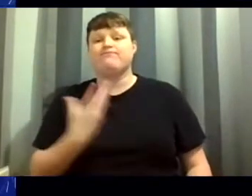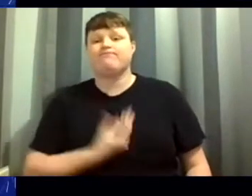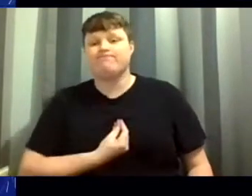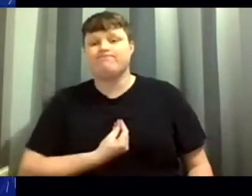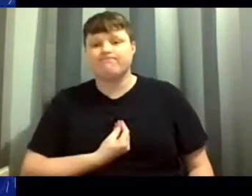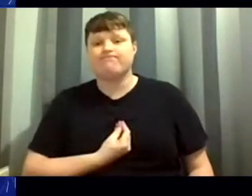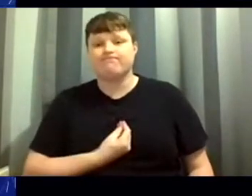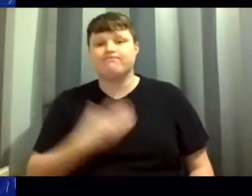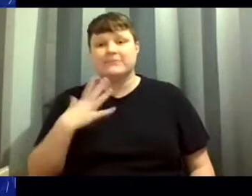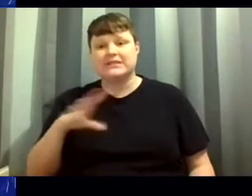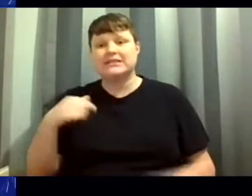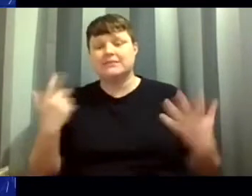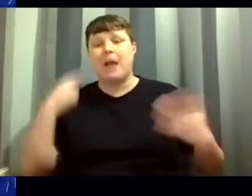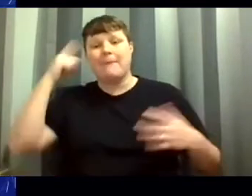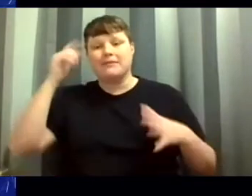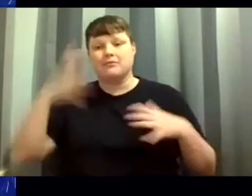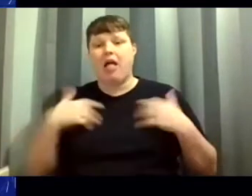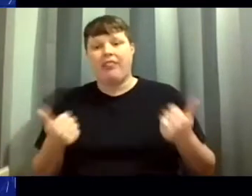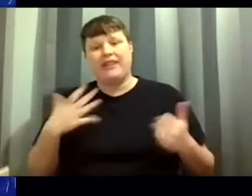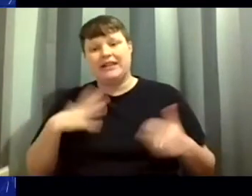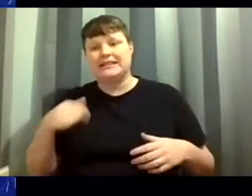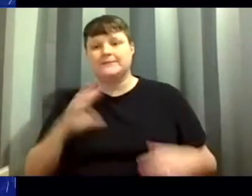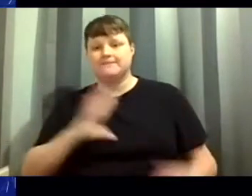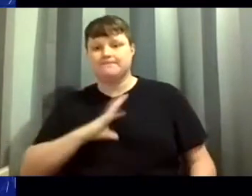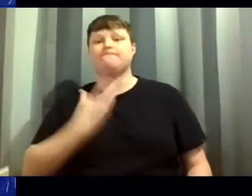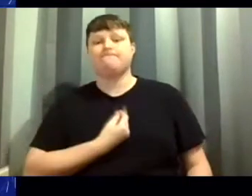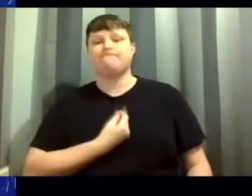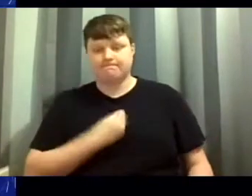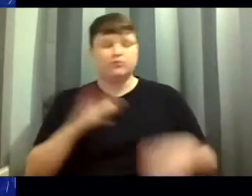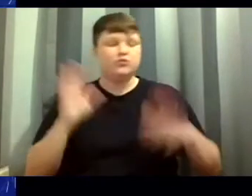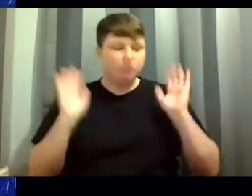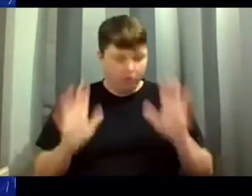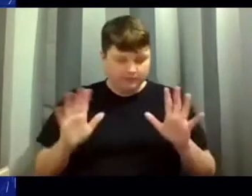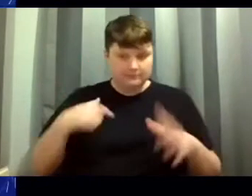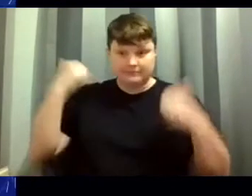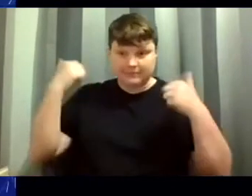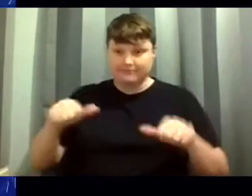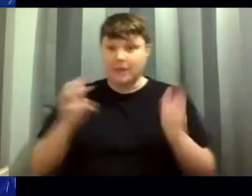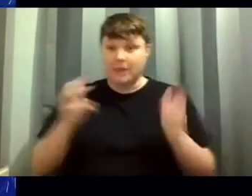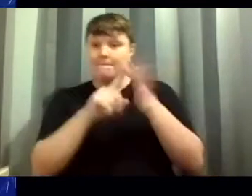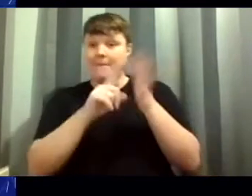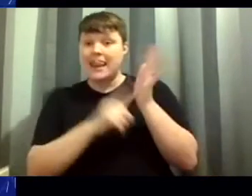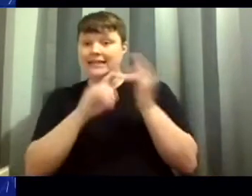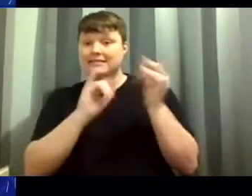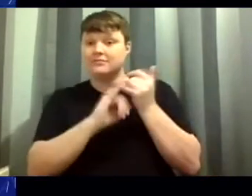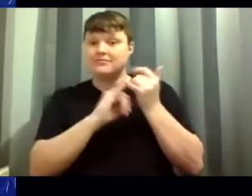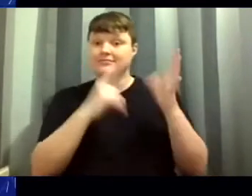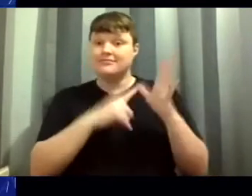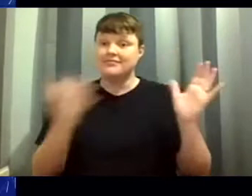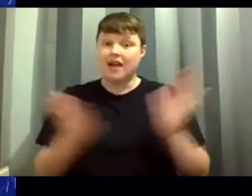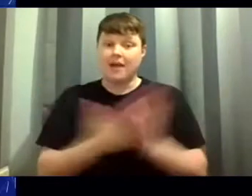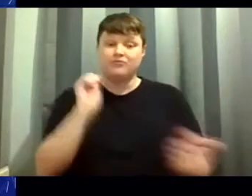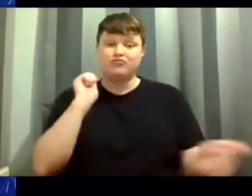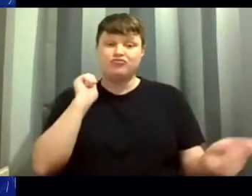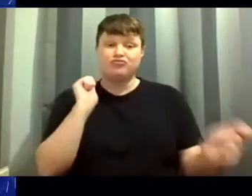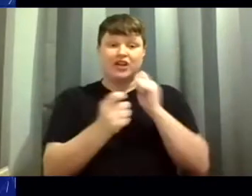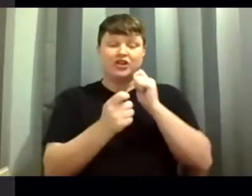my mental health. So, that's what I've been doing. My name is Melissa. Let's change that name...